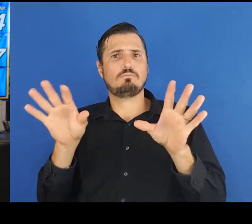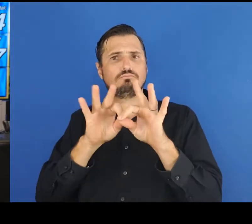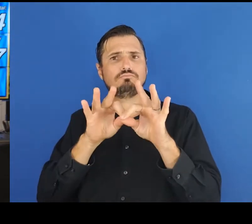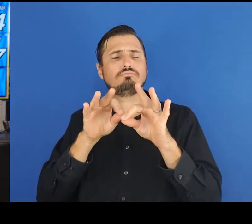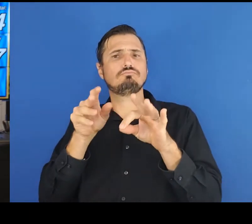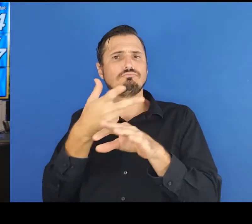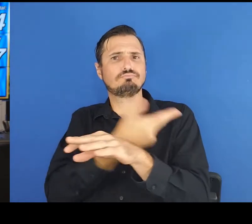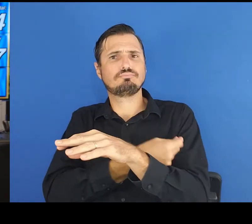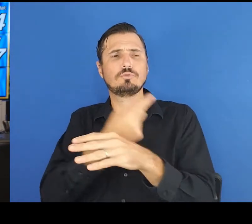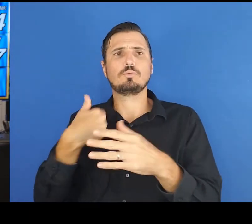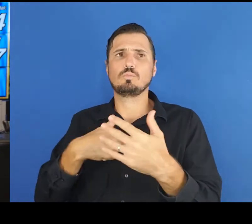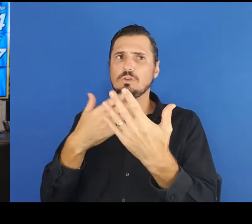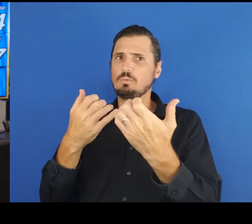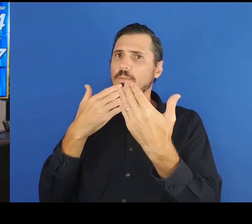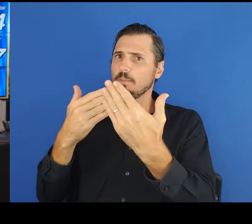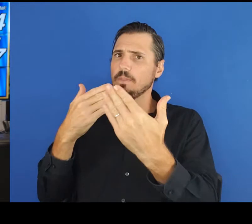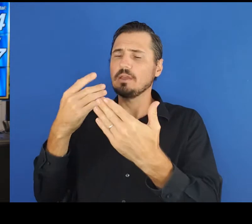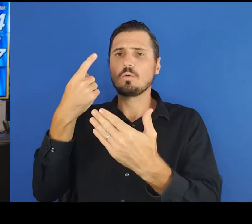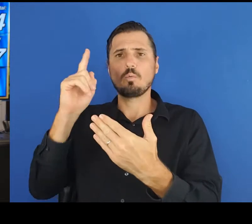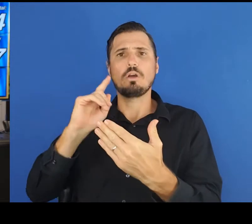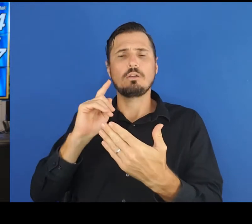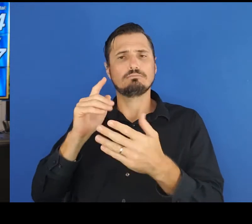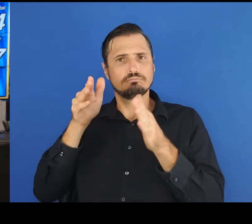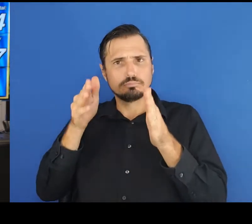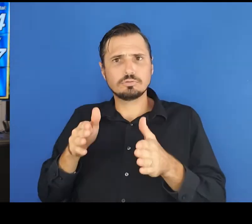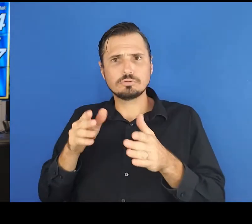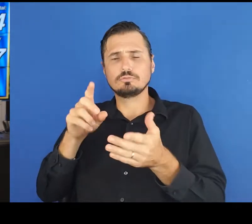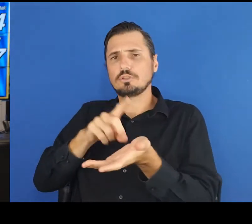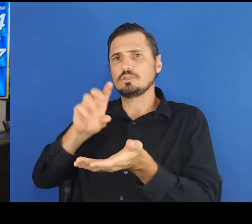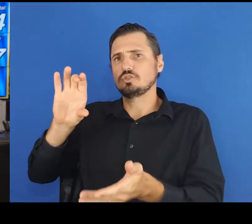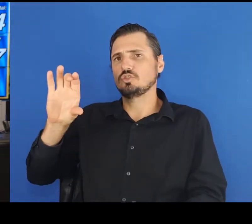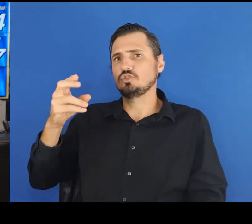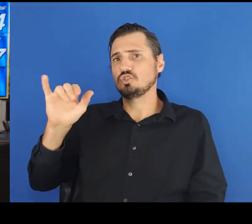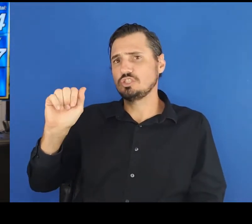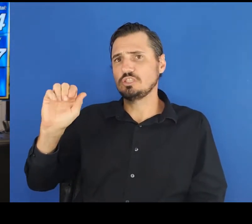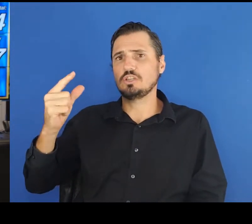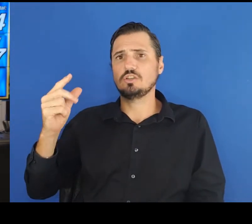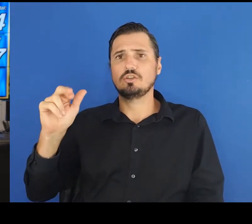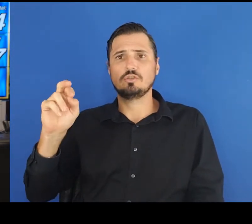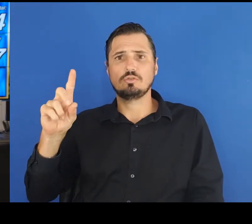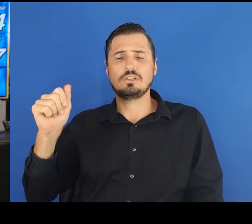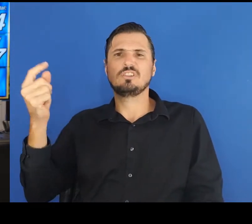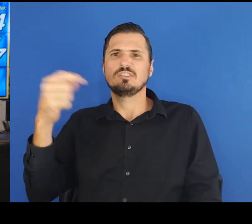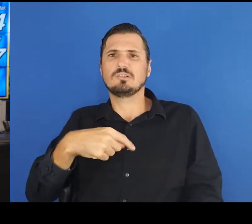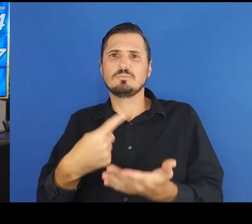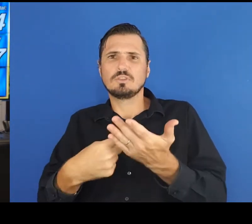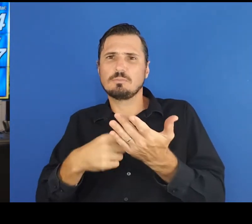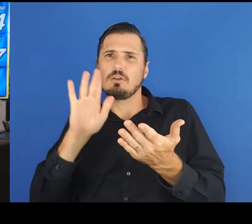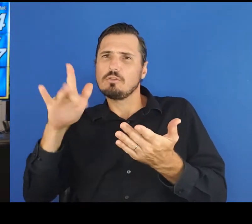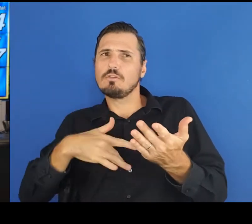I would like to thank one of our island’s valued medical practitioners, Dr. Chia Granda, to give her thoughts on vaccination…